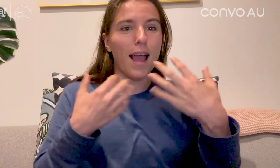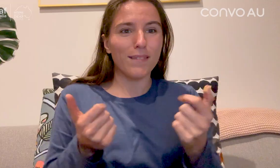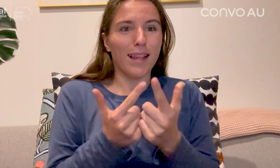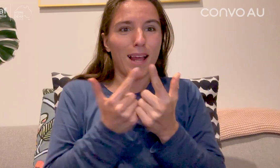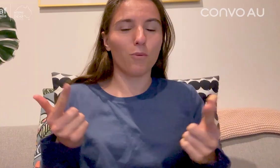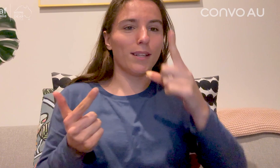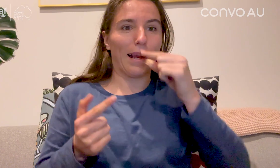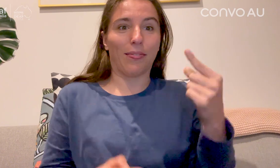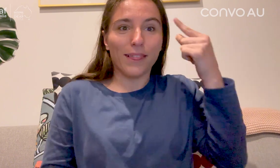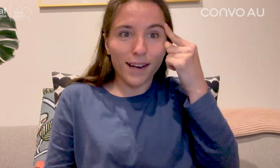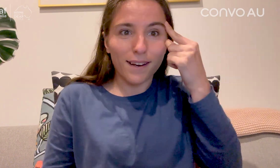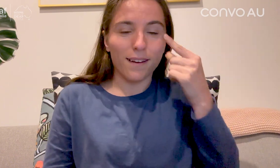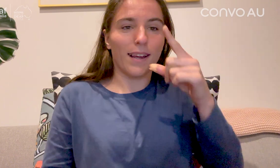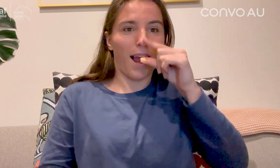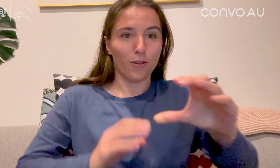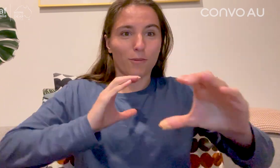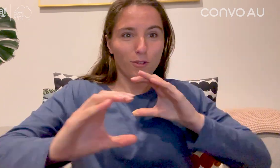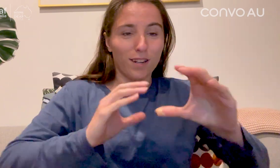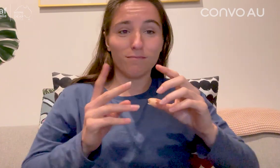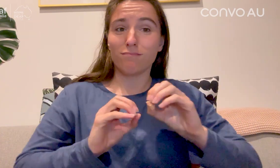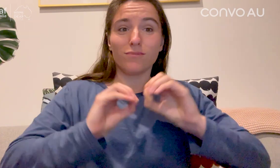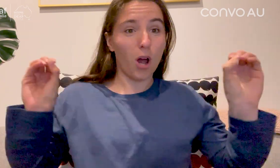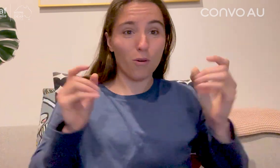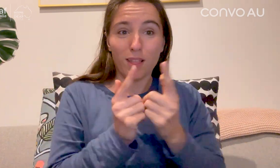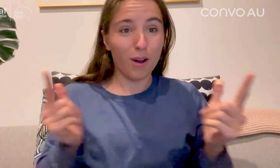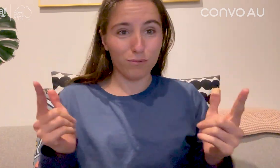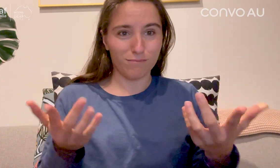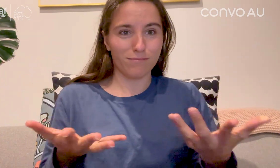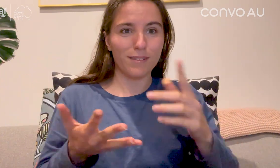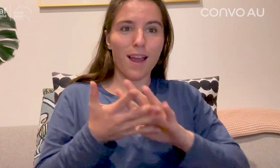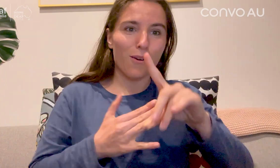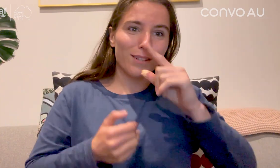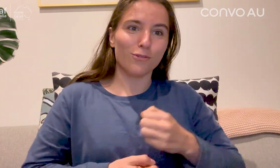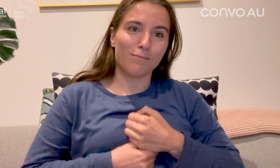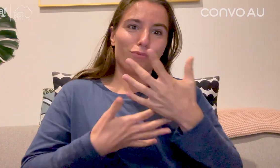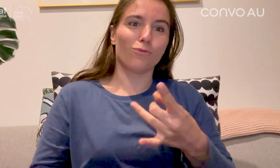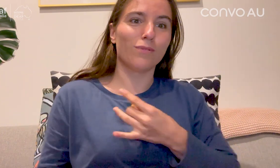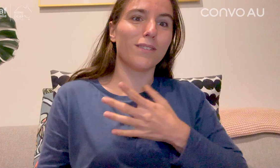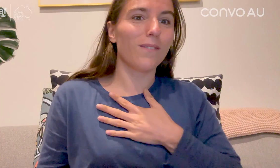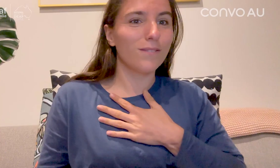With language, we can think, we can communicate. Without language, how can we express ourselves!?